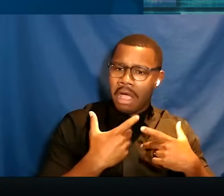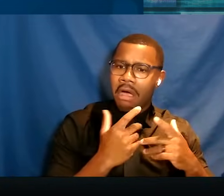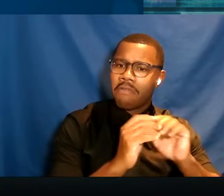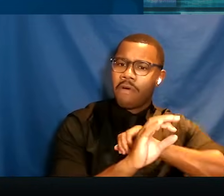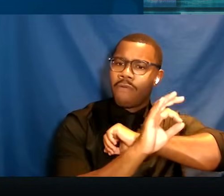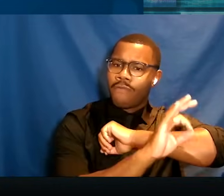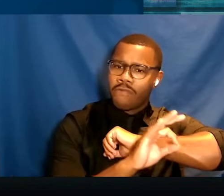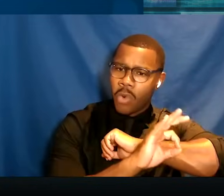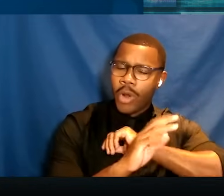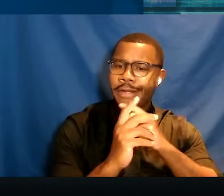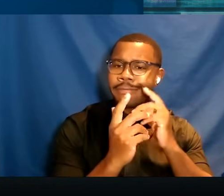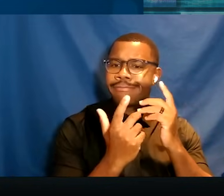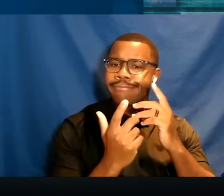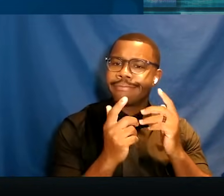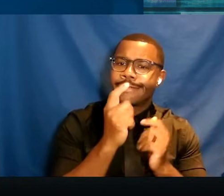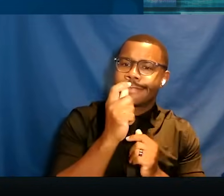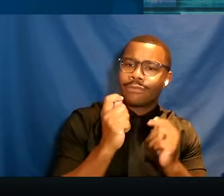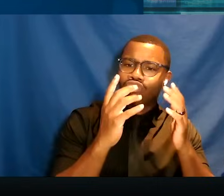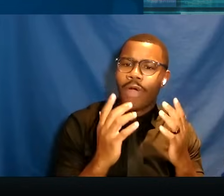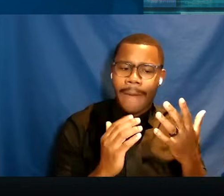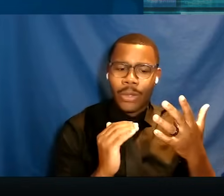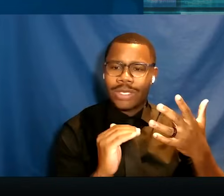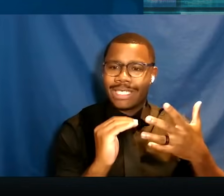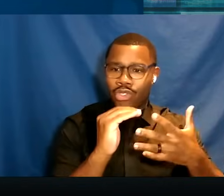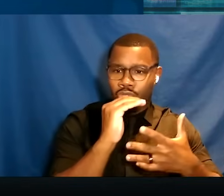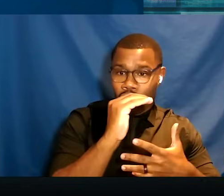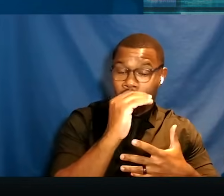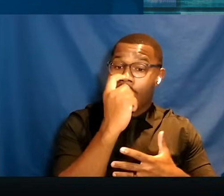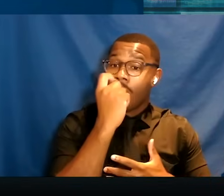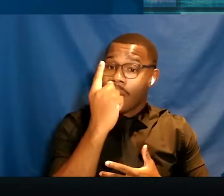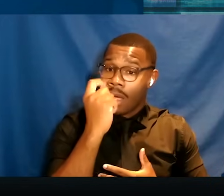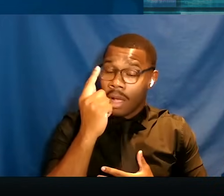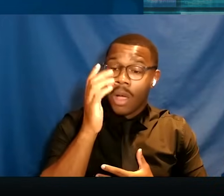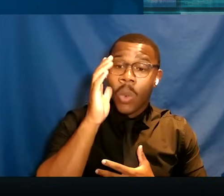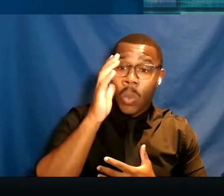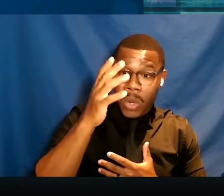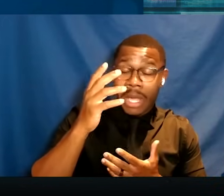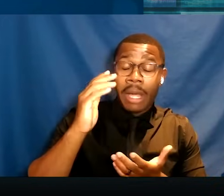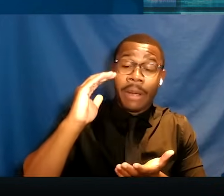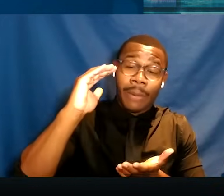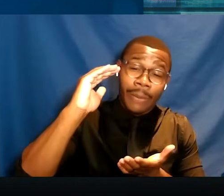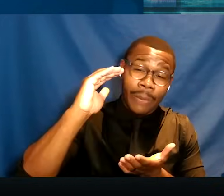that is going to amount to a very significant increase, in some cases, more than doubling